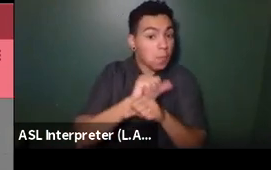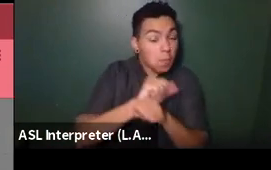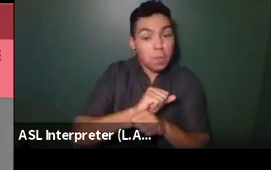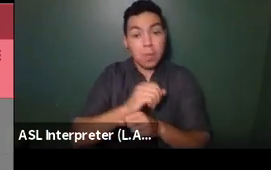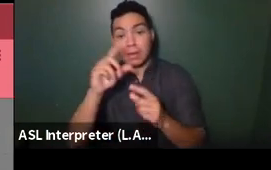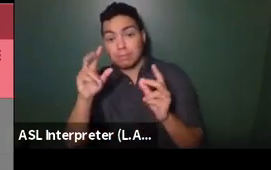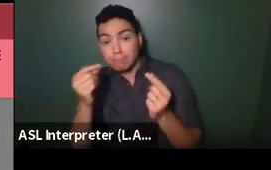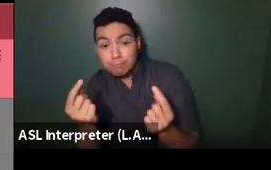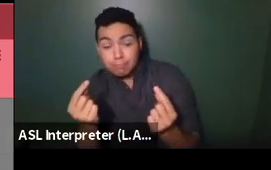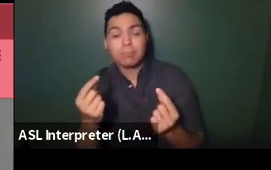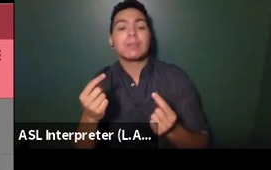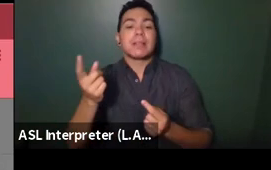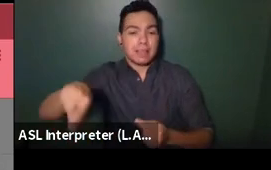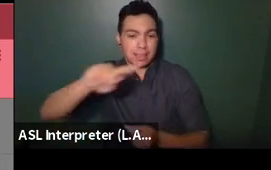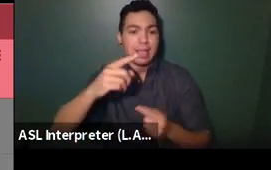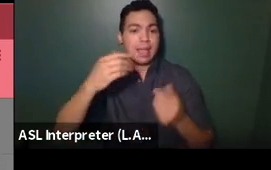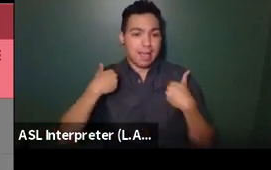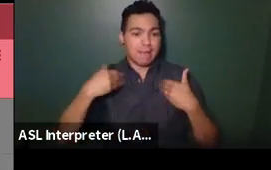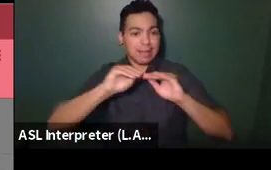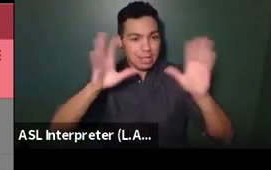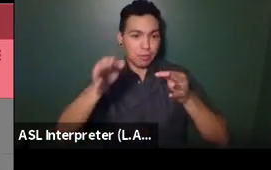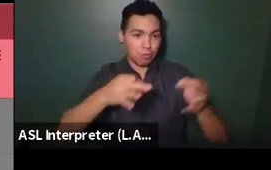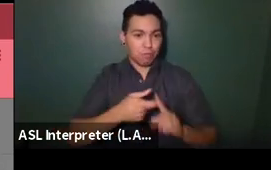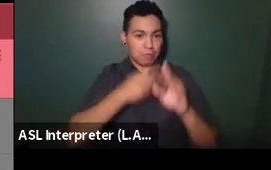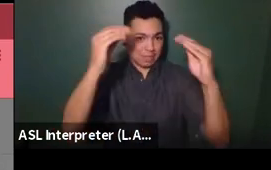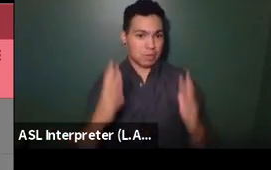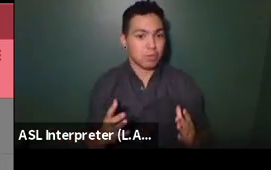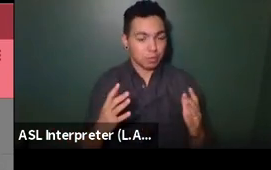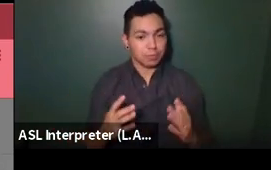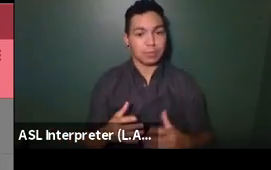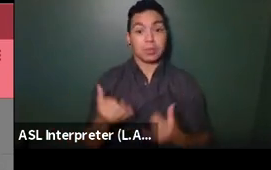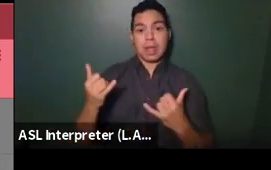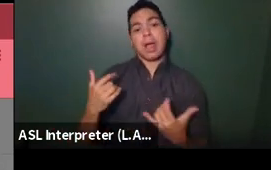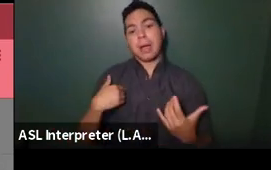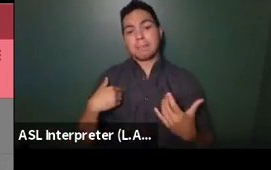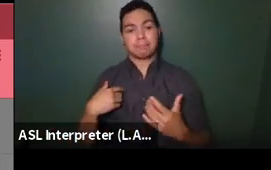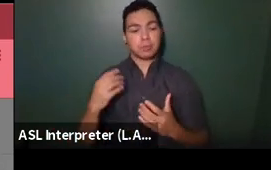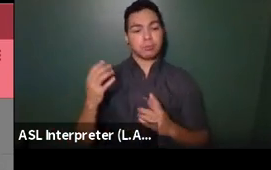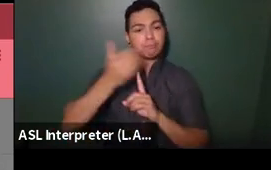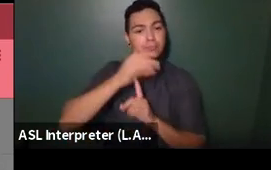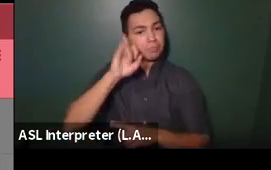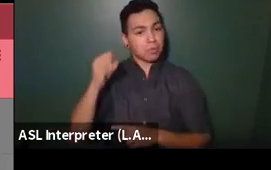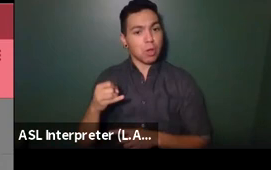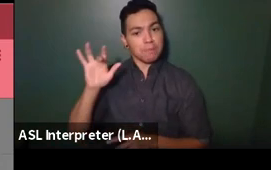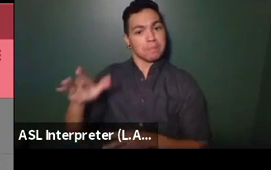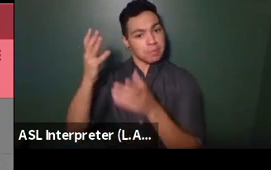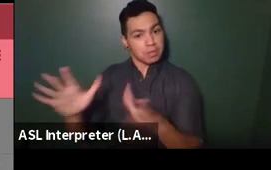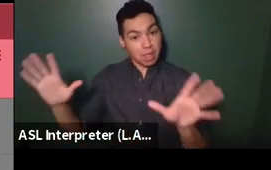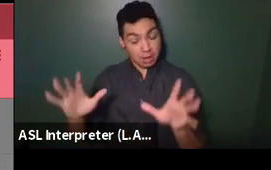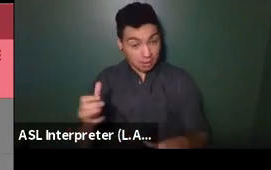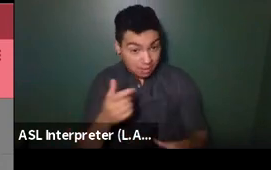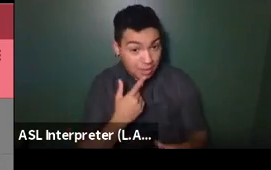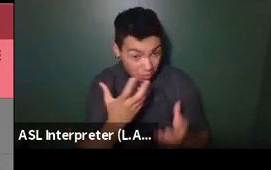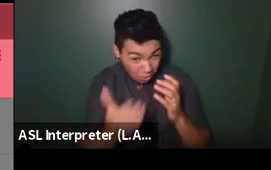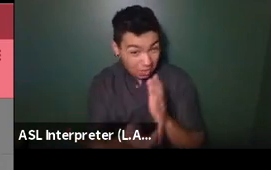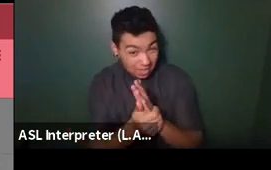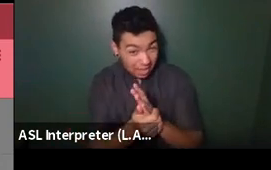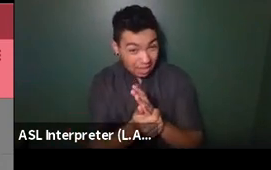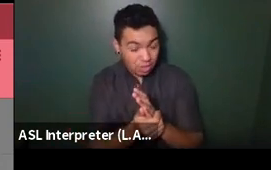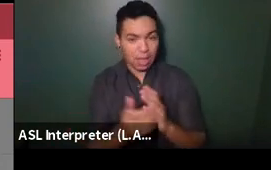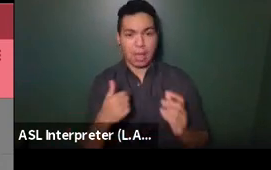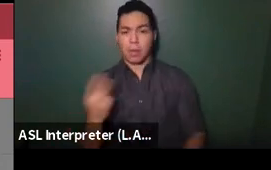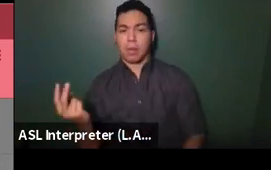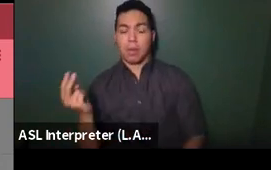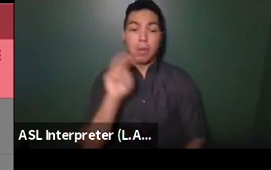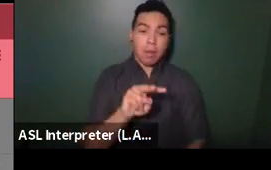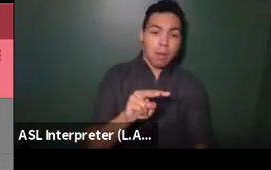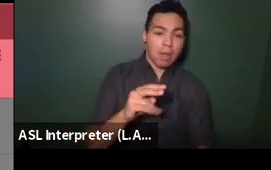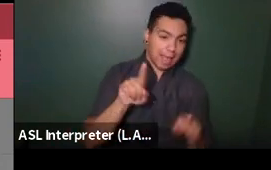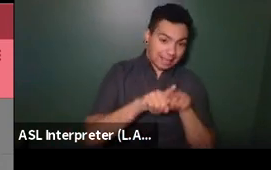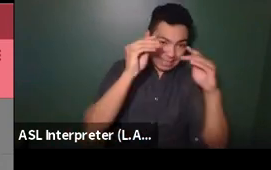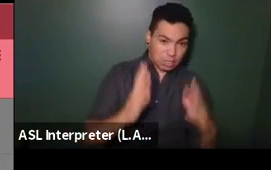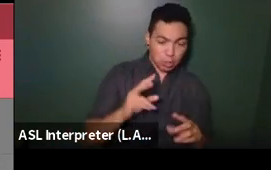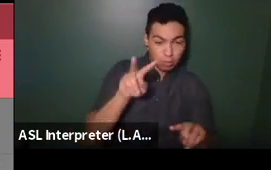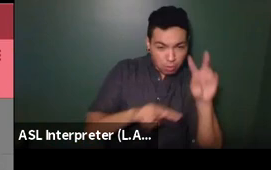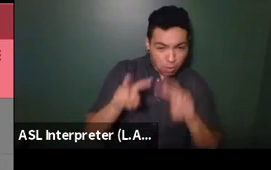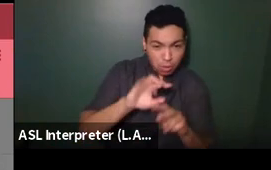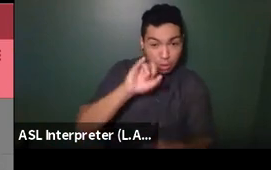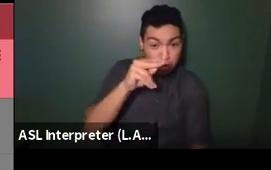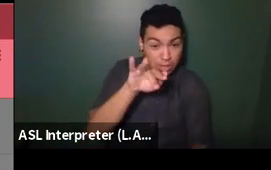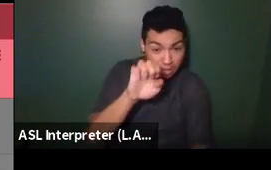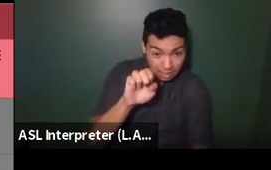Katherine Livick - ESD 112: And it's going to give me the question, "Did you want to attach something? Your teacher will just see it's done. In this case, I would go to the map and look for the place mark that says Janice, which she actually shirked her duties and didn't do.